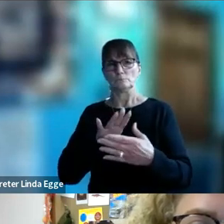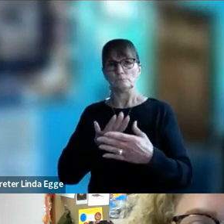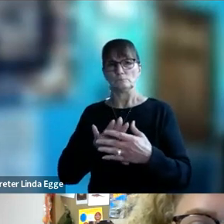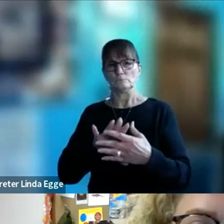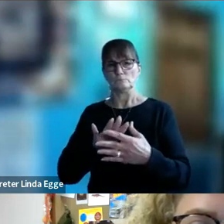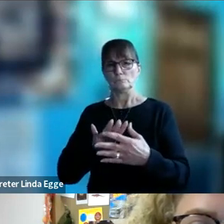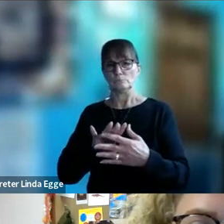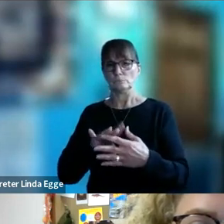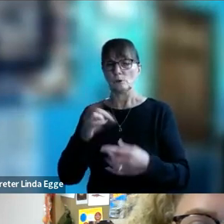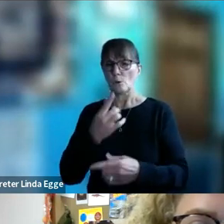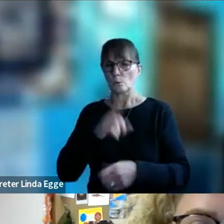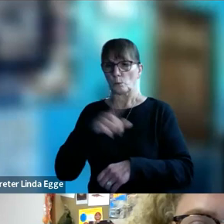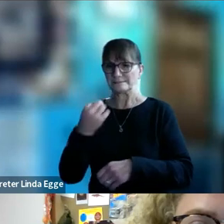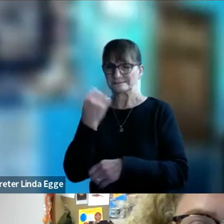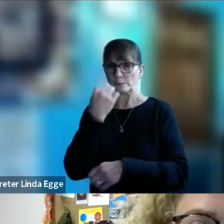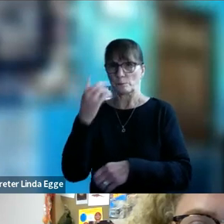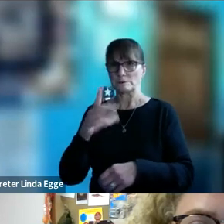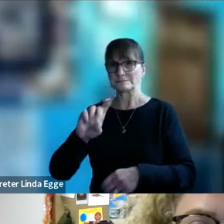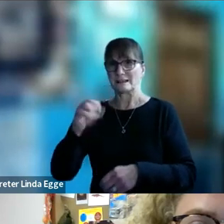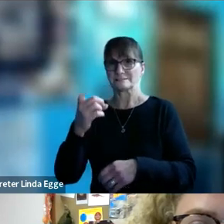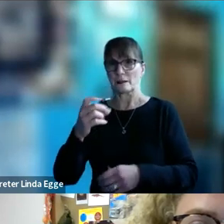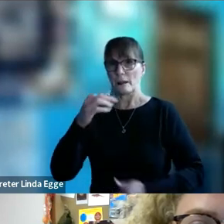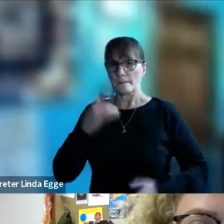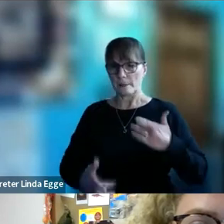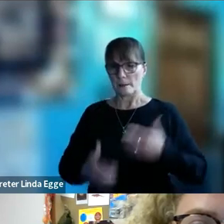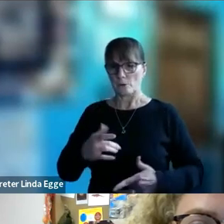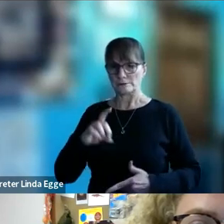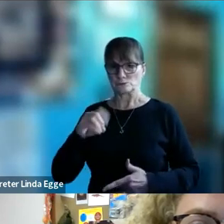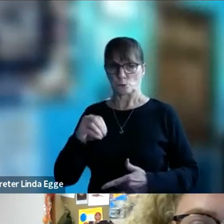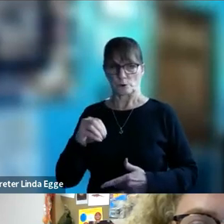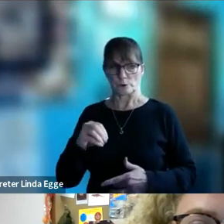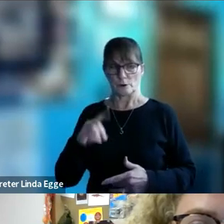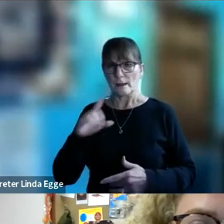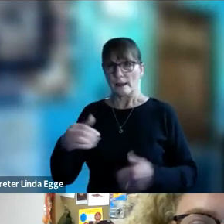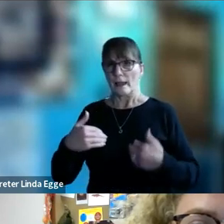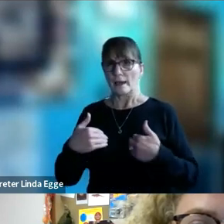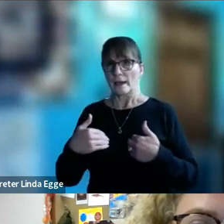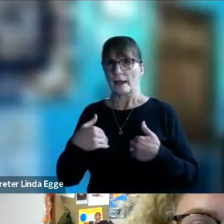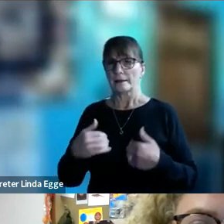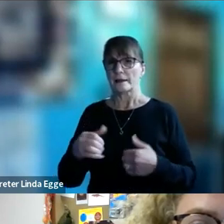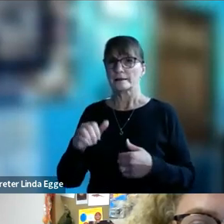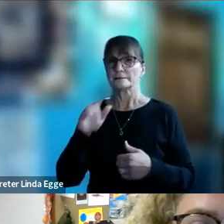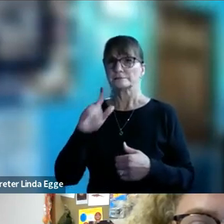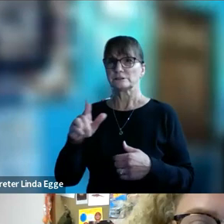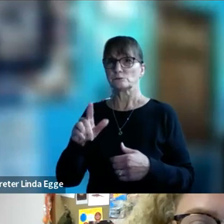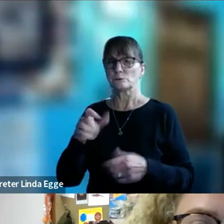when someone is diagnosed with bipolar disorder uses methamphetamine and attempt to self-medicate